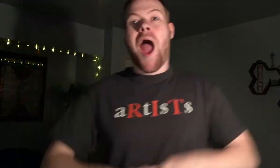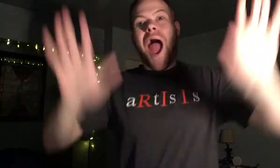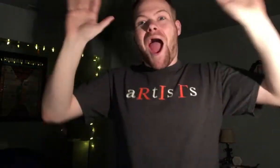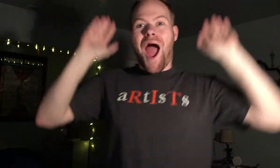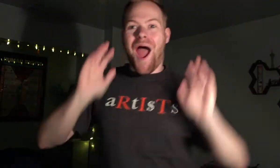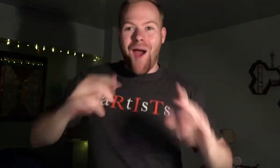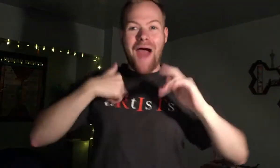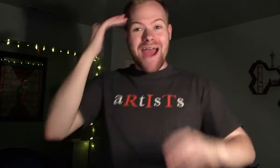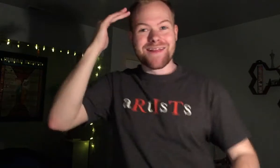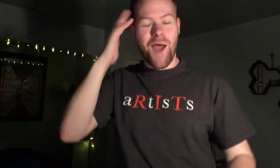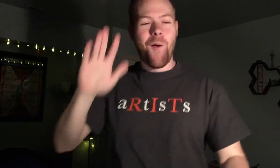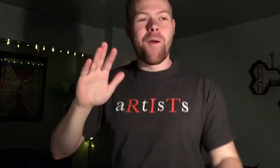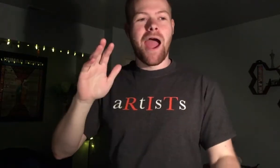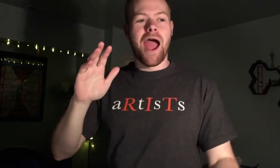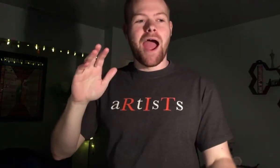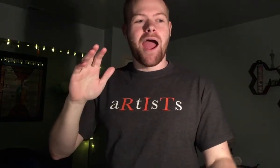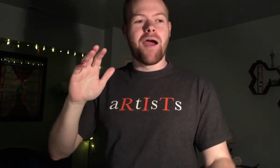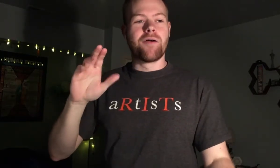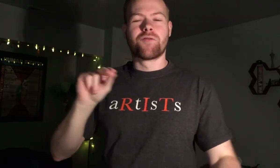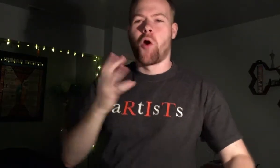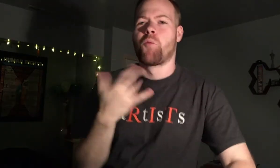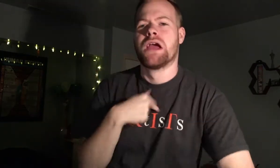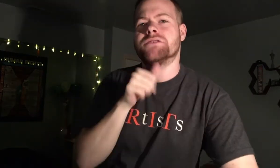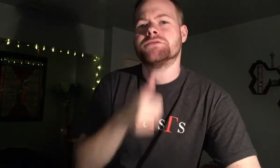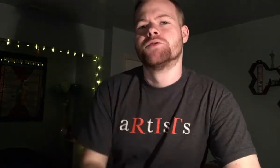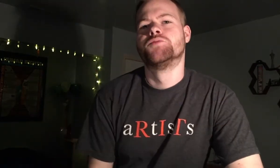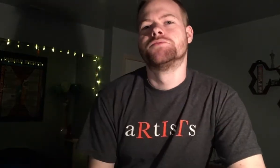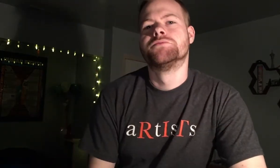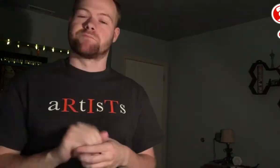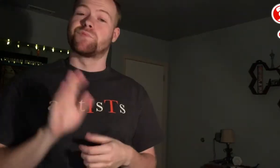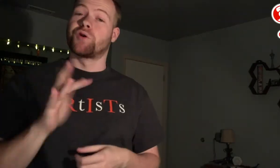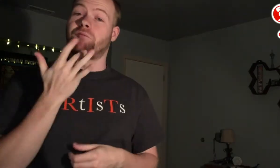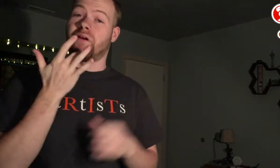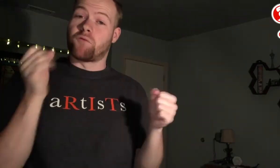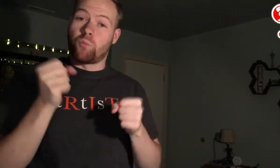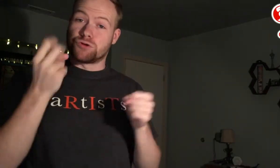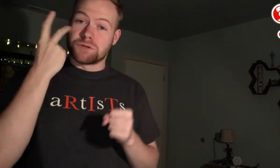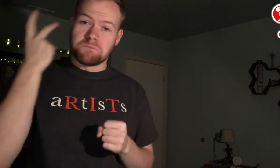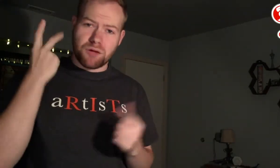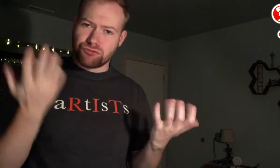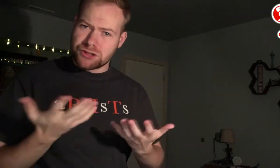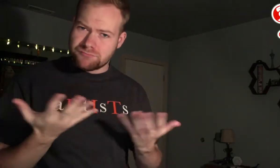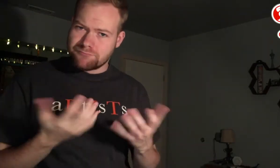Oh! I know! No, wait, I don’t. 9. What's your favorite winter memory?